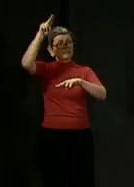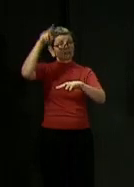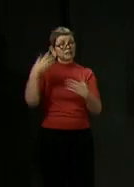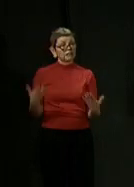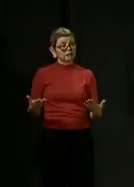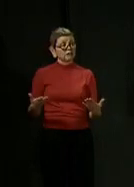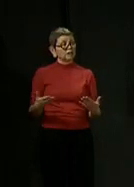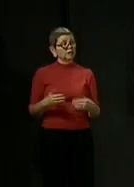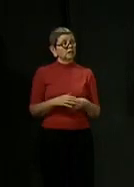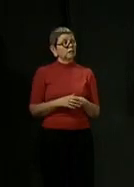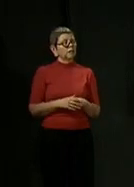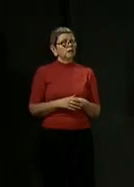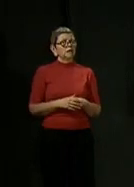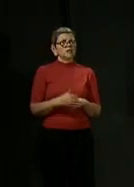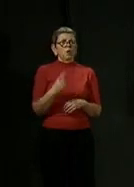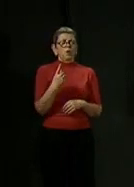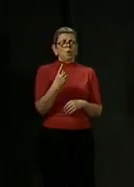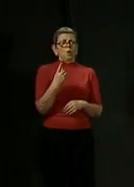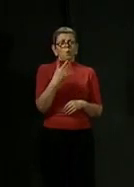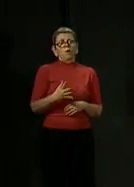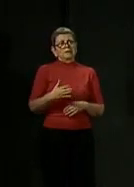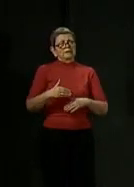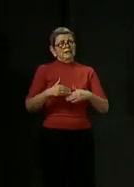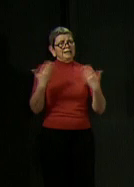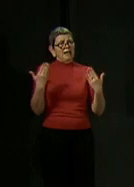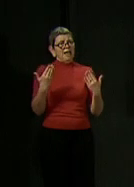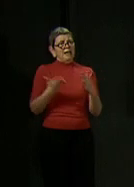lockdown, in your one hour, once a day rule, is disproportionately affecting the least